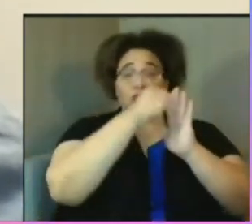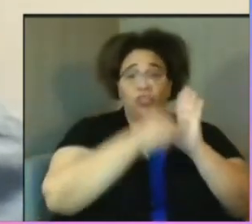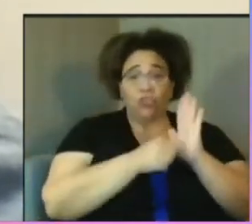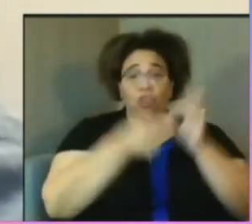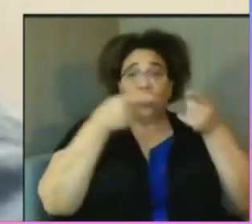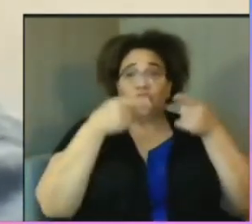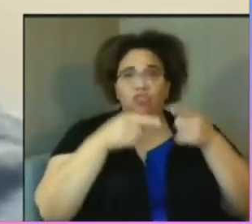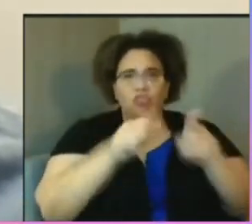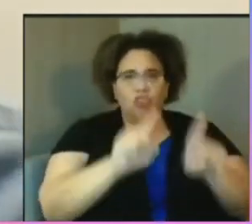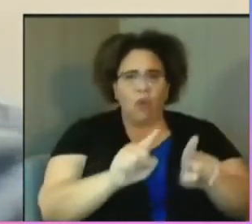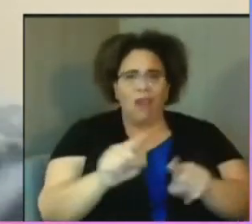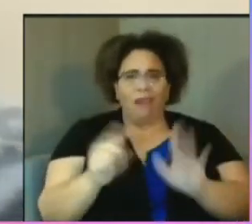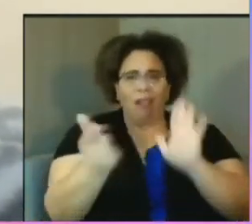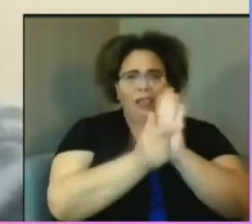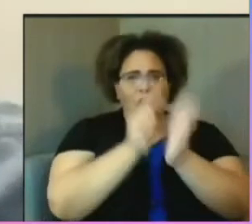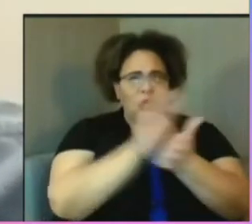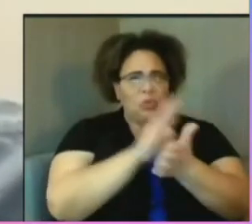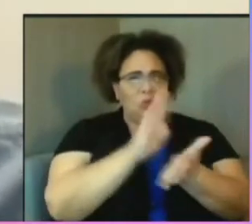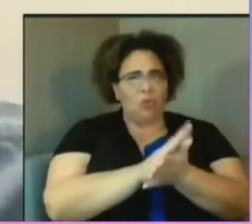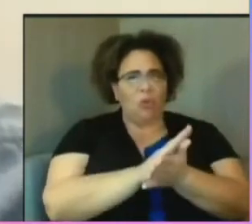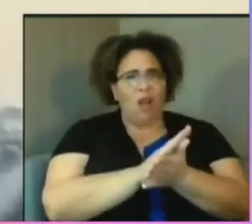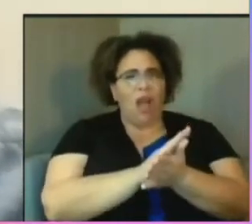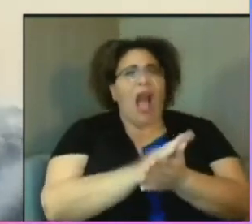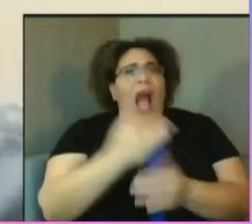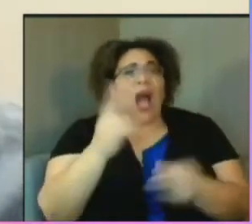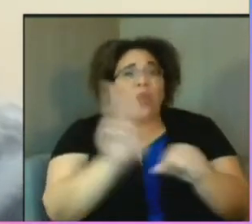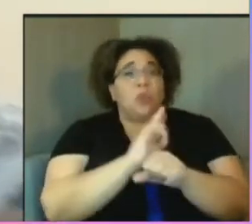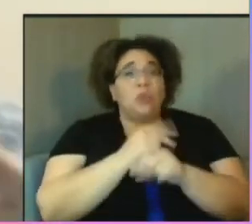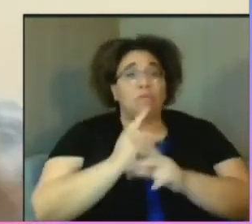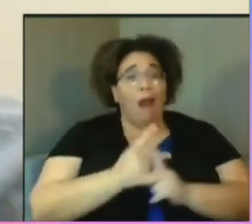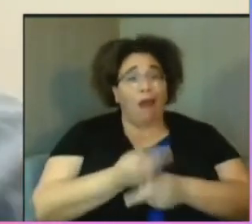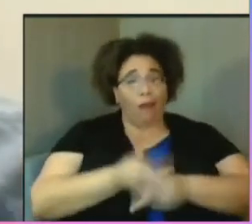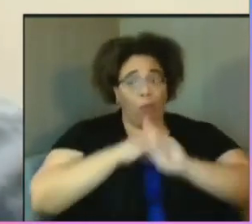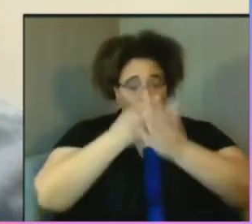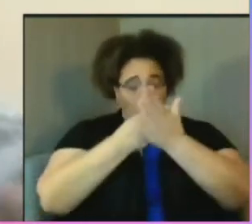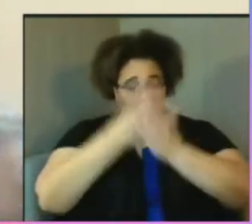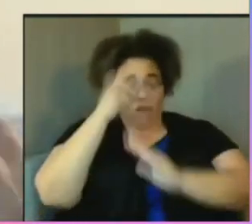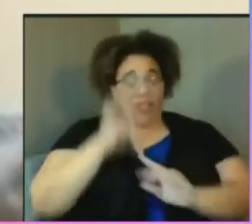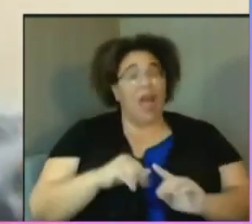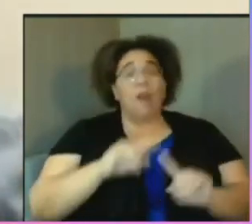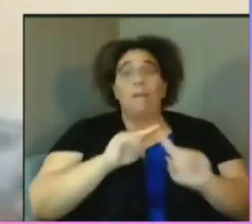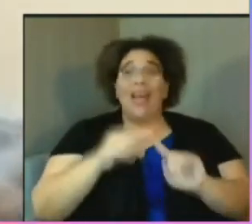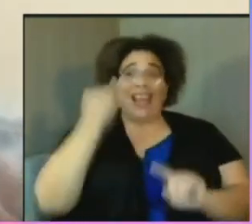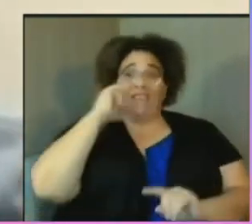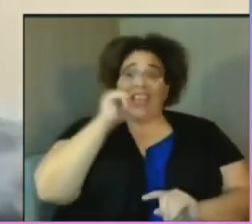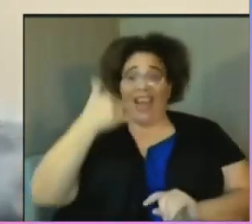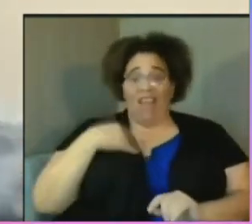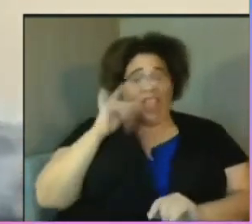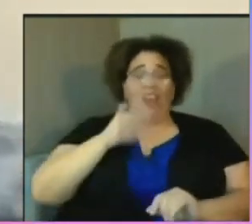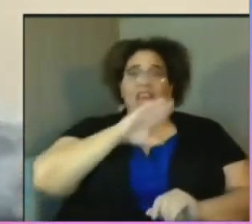I would never have made it up to that point and so there was this very sort of circular feeling about it